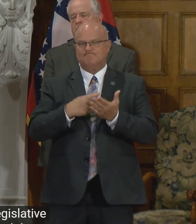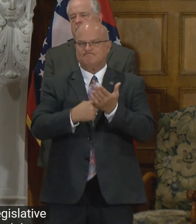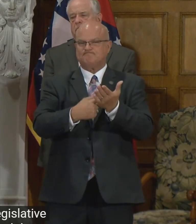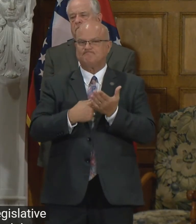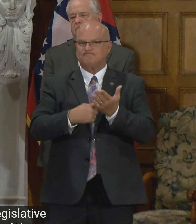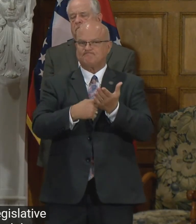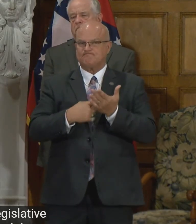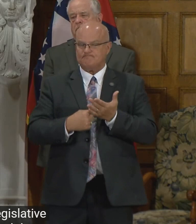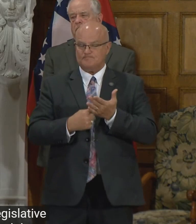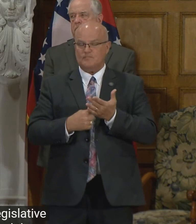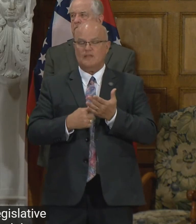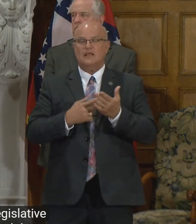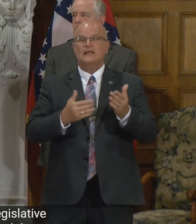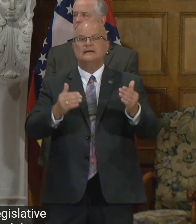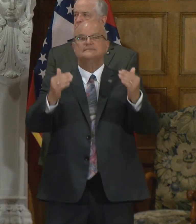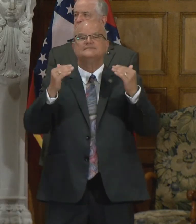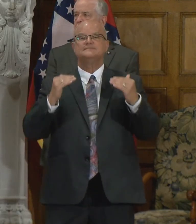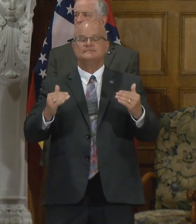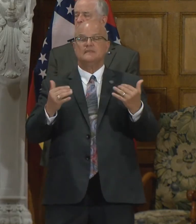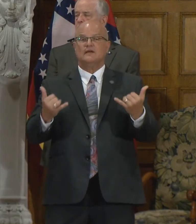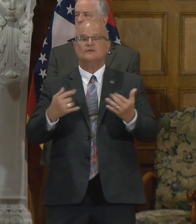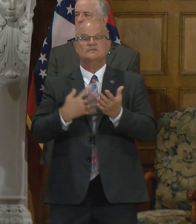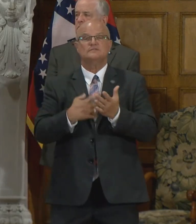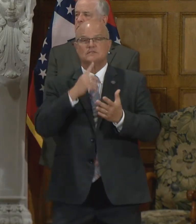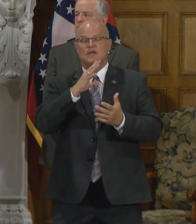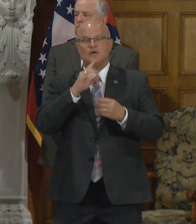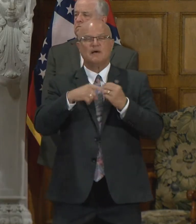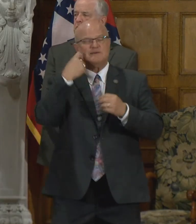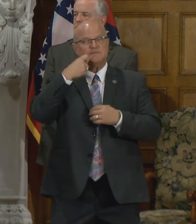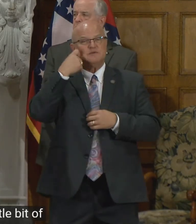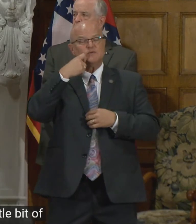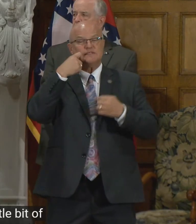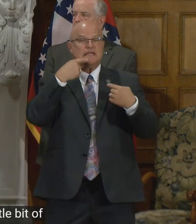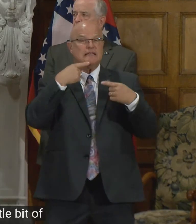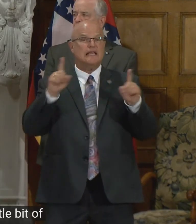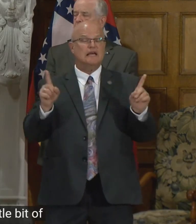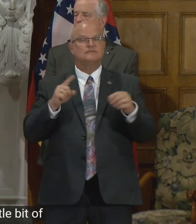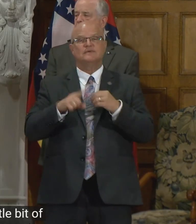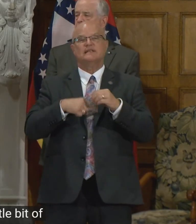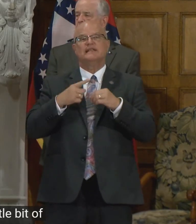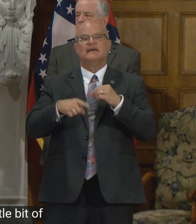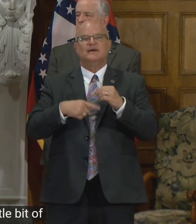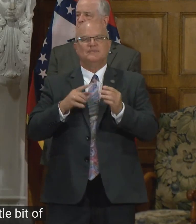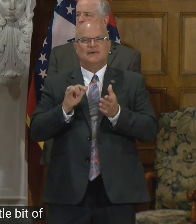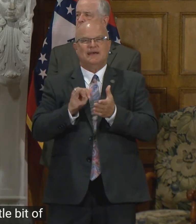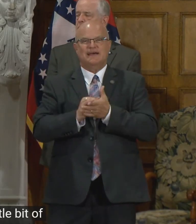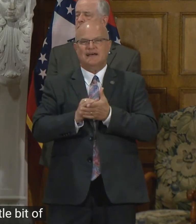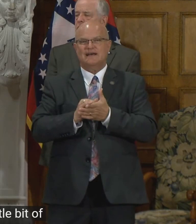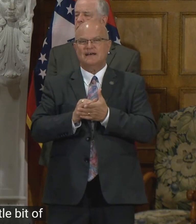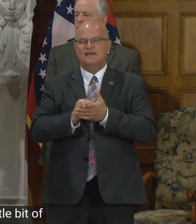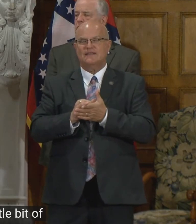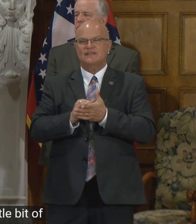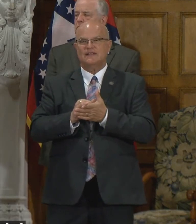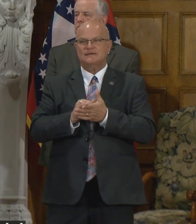And then I want to spend a little bit of time on my most recent announcement of of.